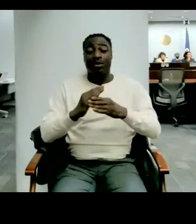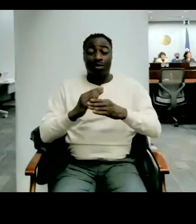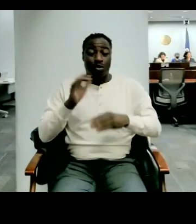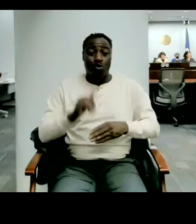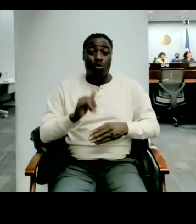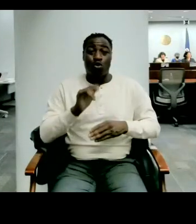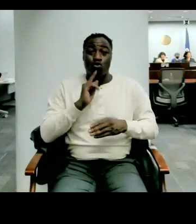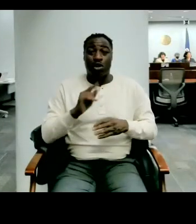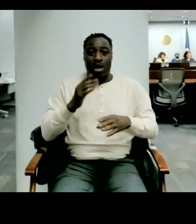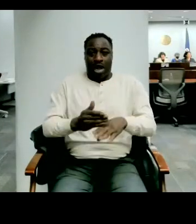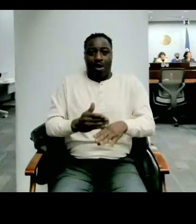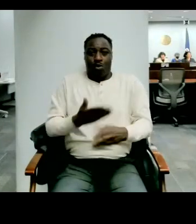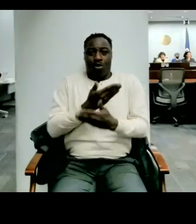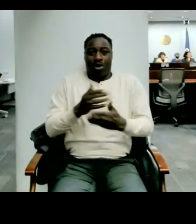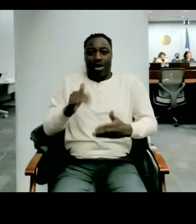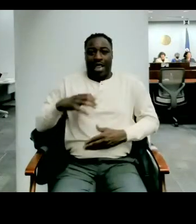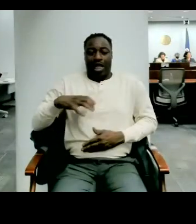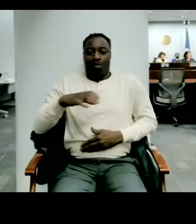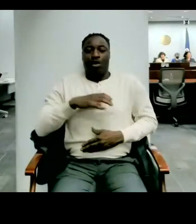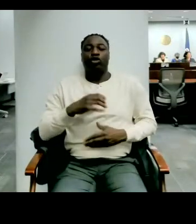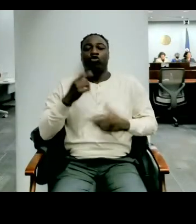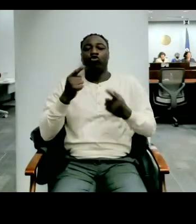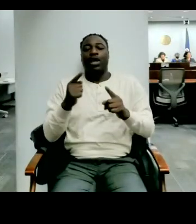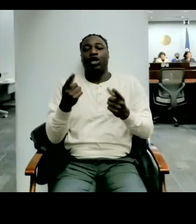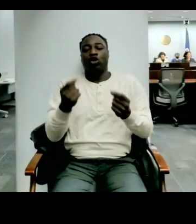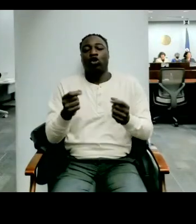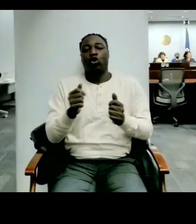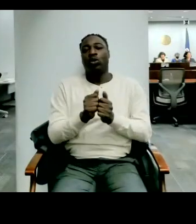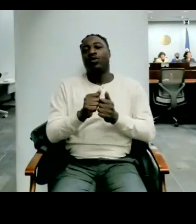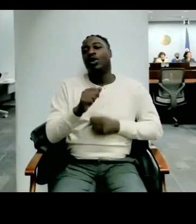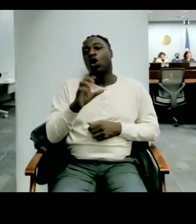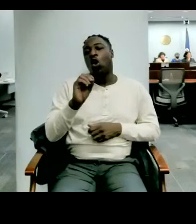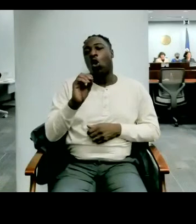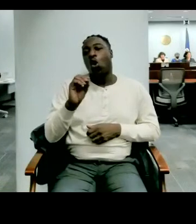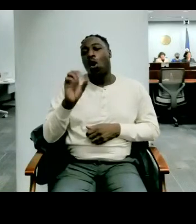work that the Commission is leading with the DOLSSP through the entire initiative.